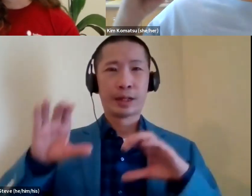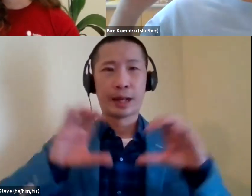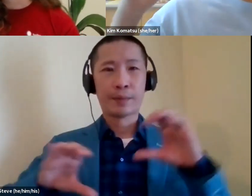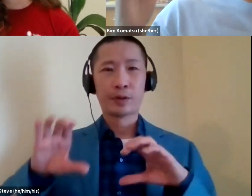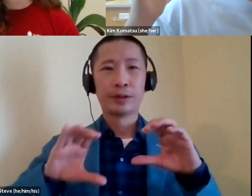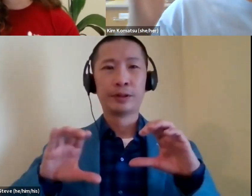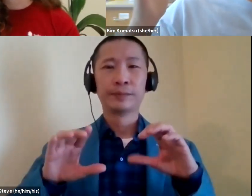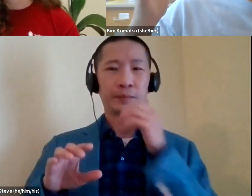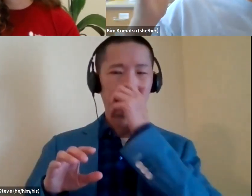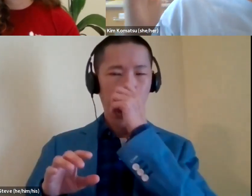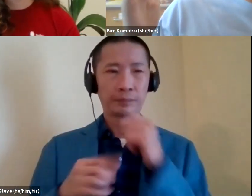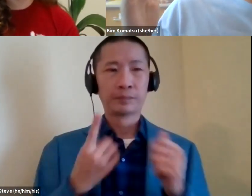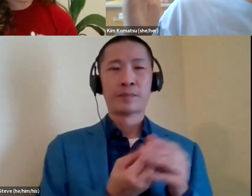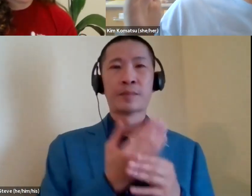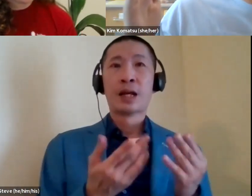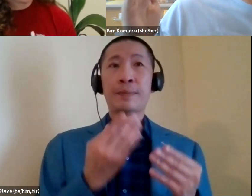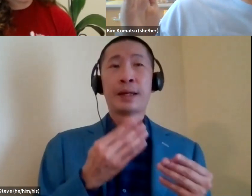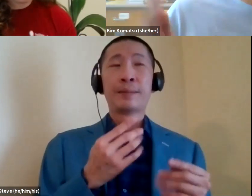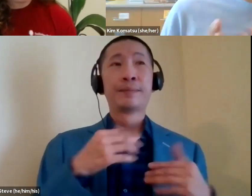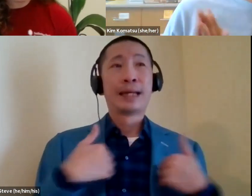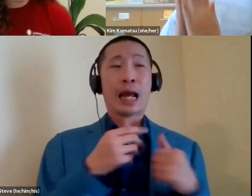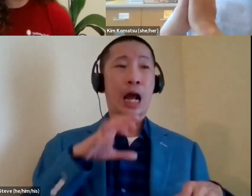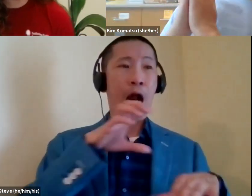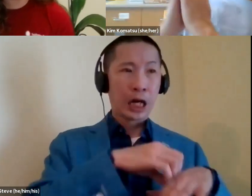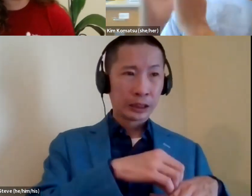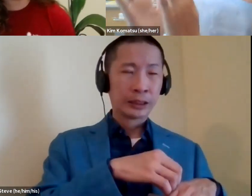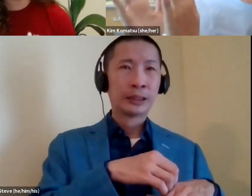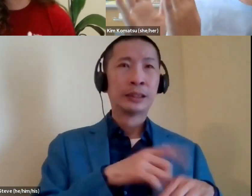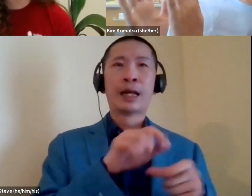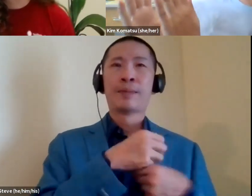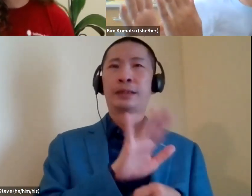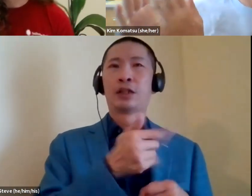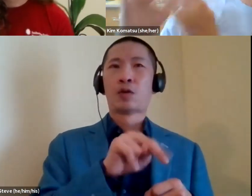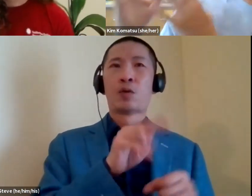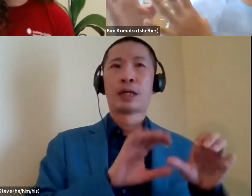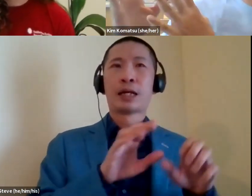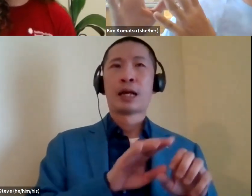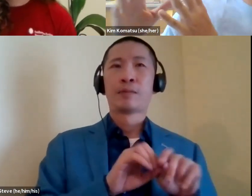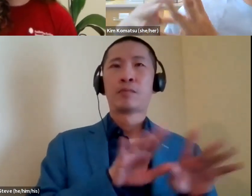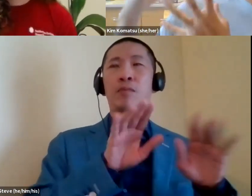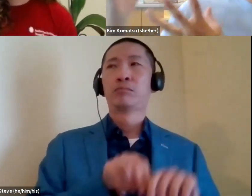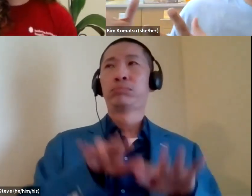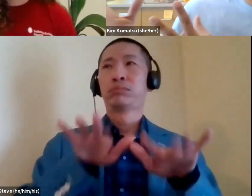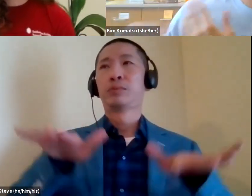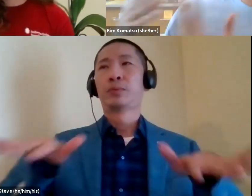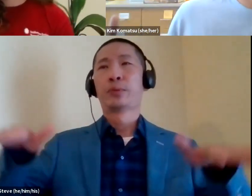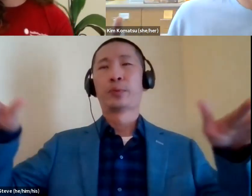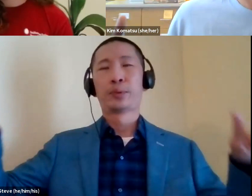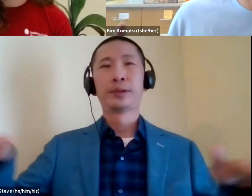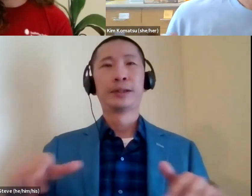Kim Komatsu (she/her): The one plant might be eaten by an herbivore, it produces its own chemical defenses and its own plant tissues, like its leaves.